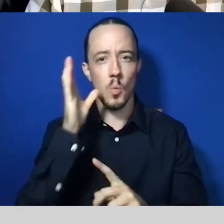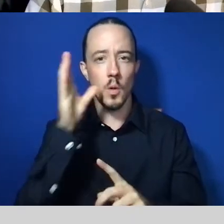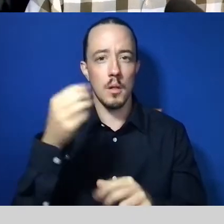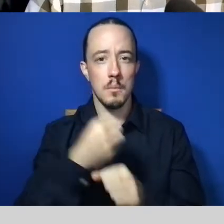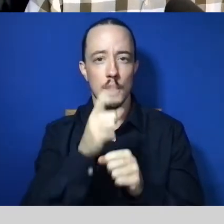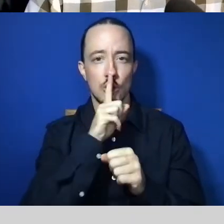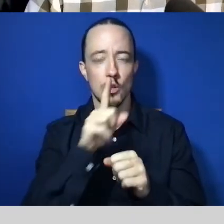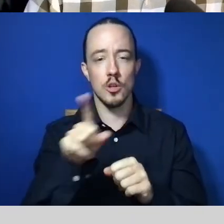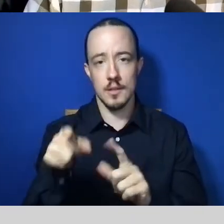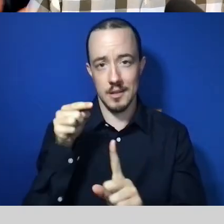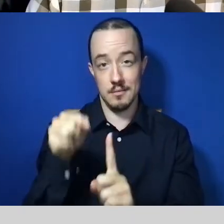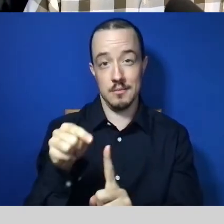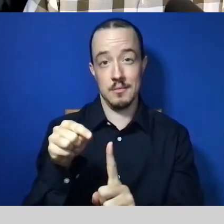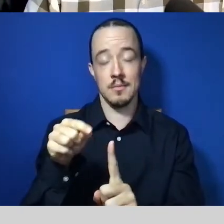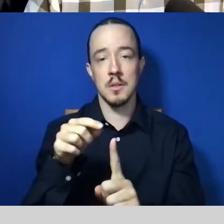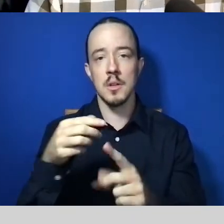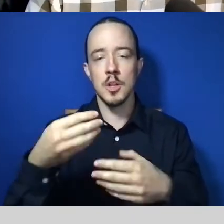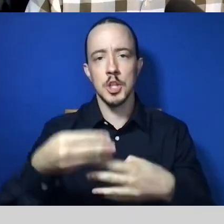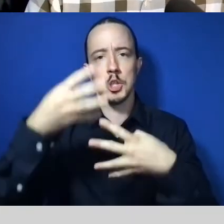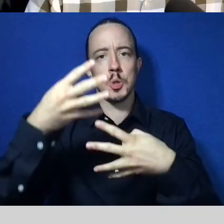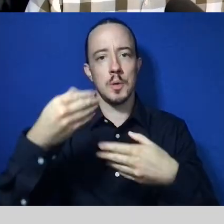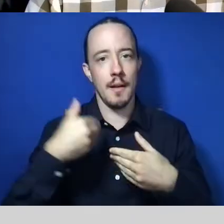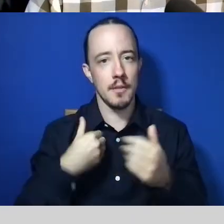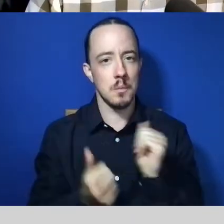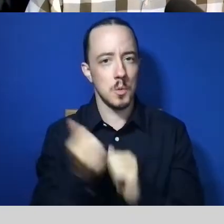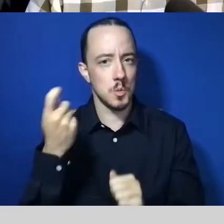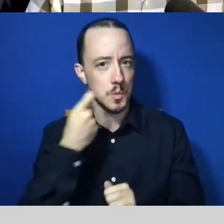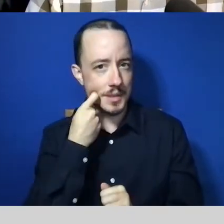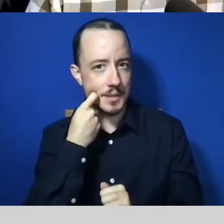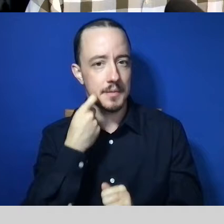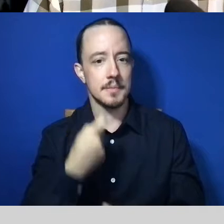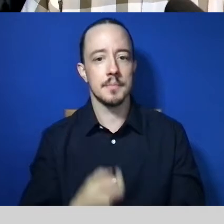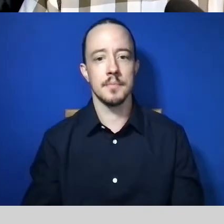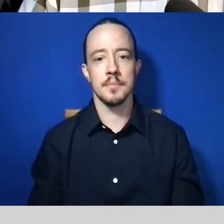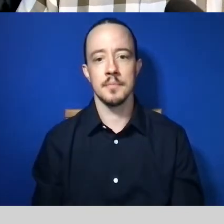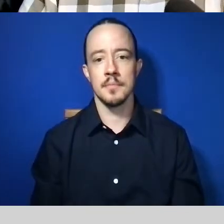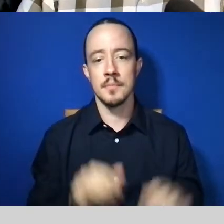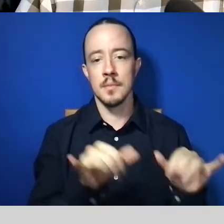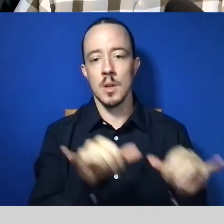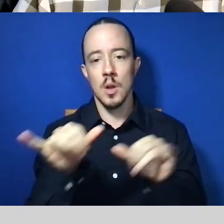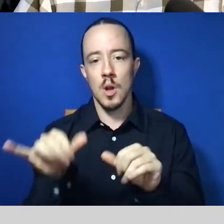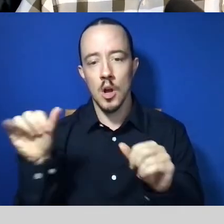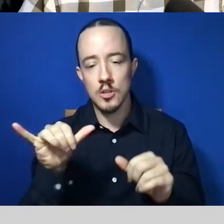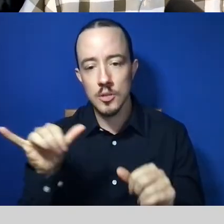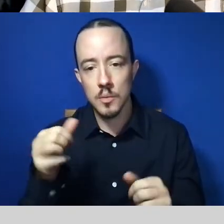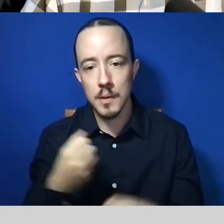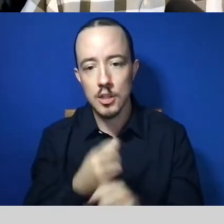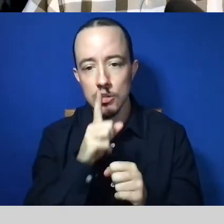has the latest versions of those messages in there, or I'm sorry, also make sure the Redis queue has the latest schedule generated.